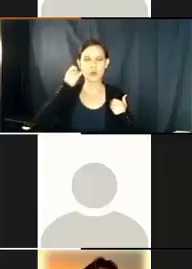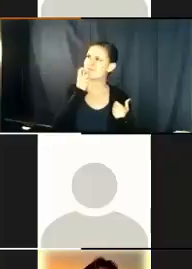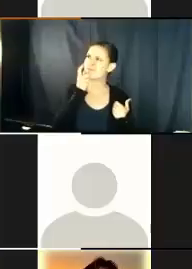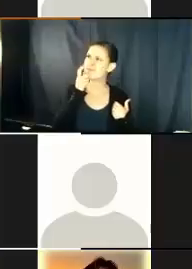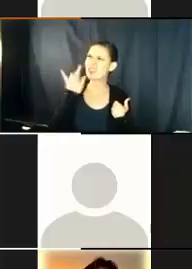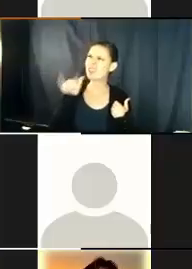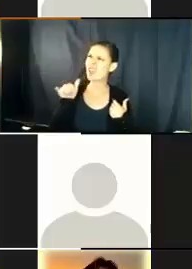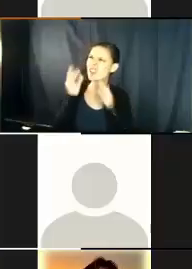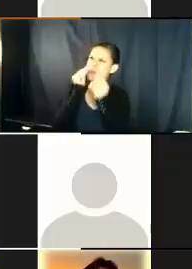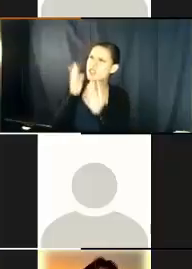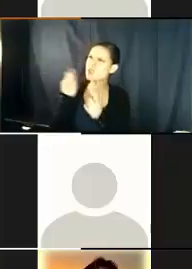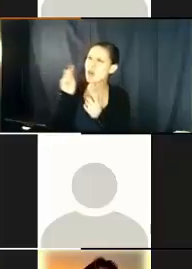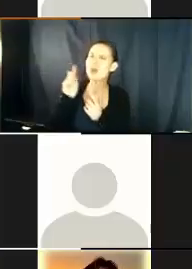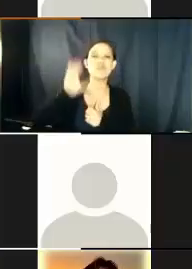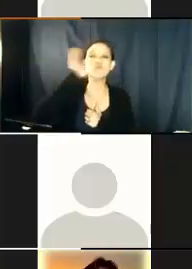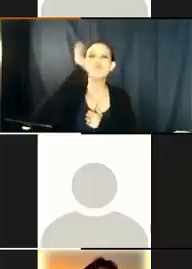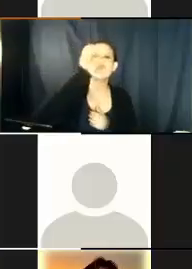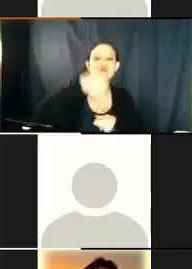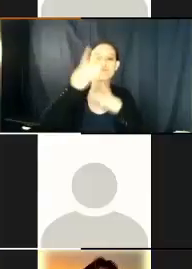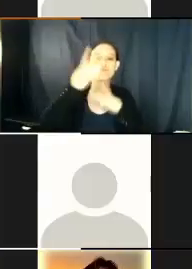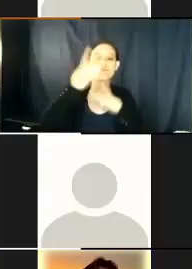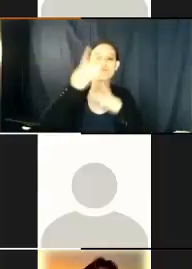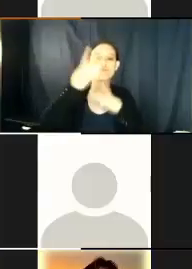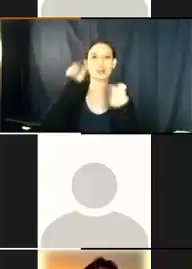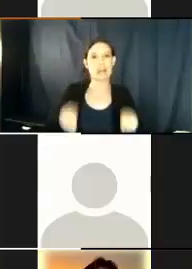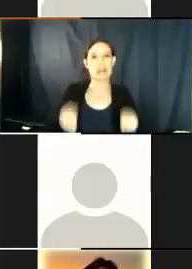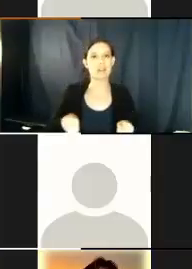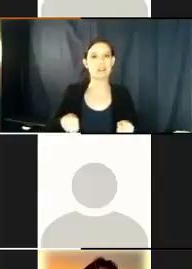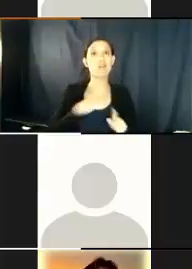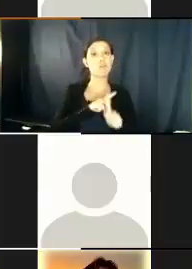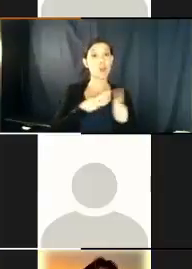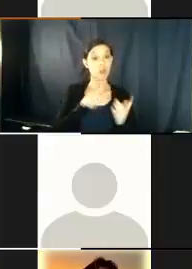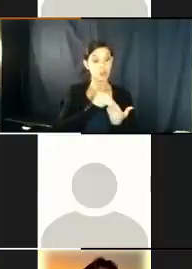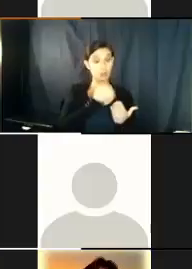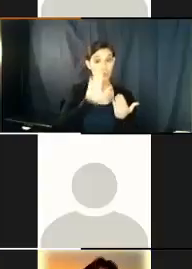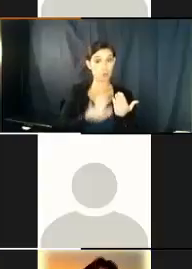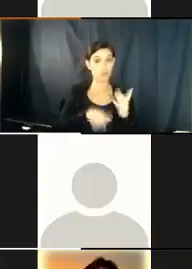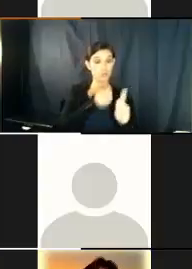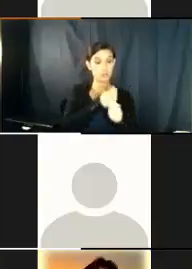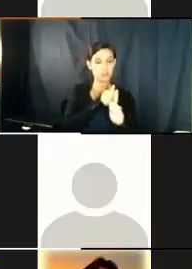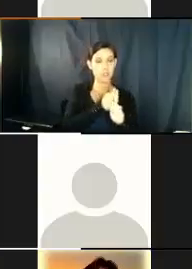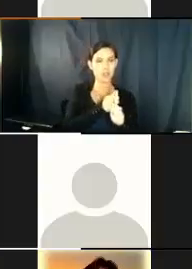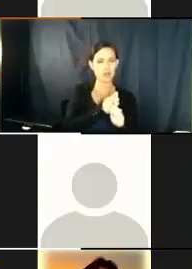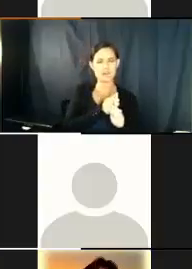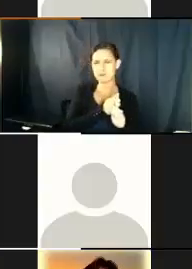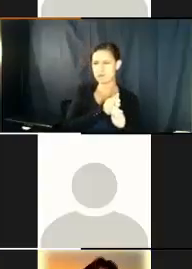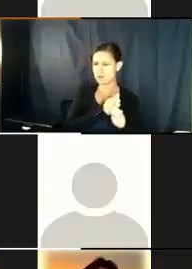But what I may not know how to do as a student is know how do I know that that fact is real.